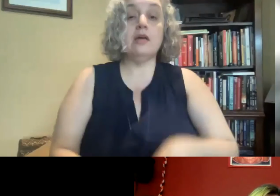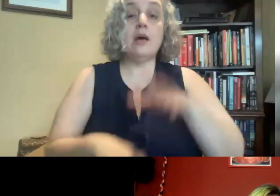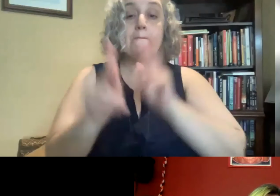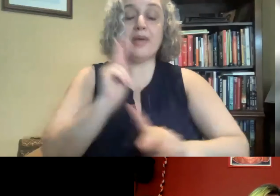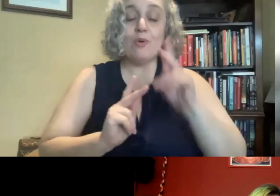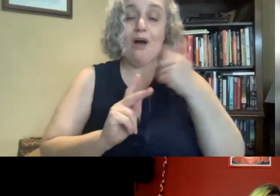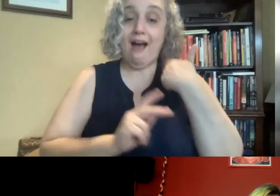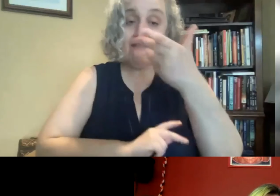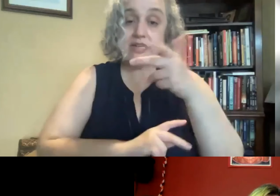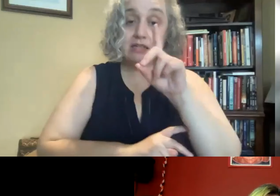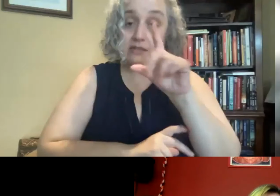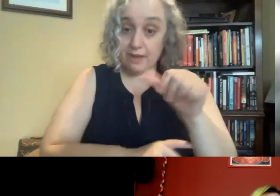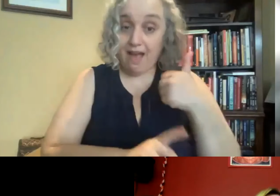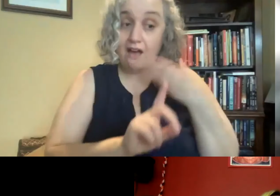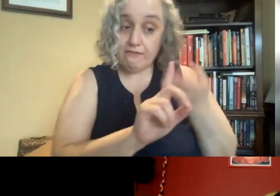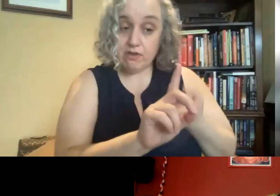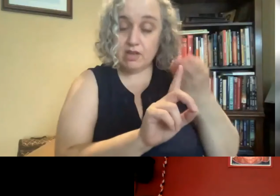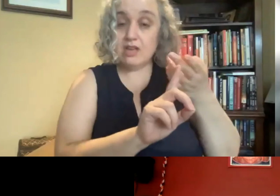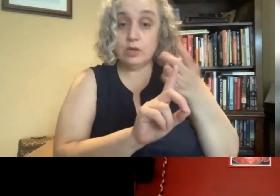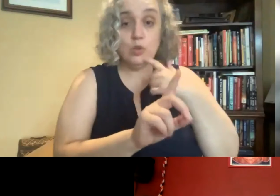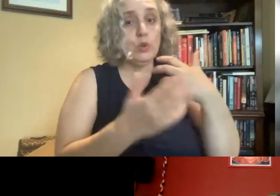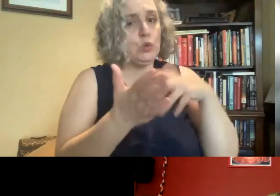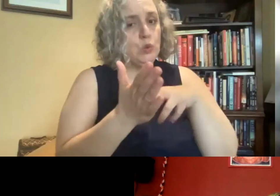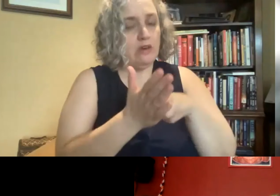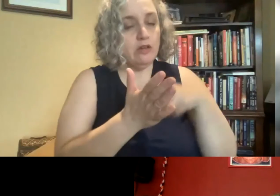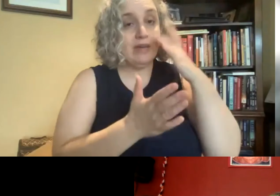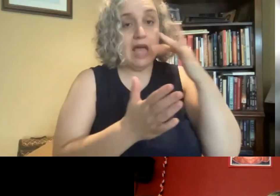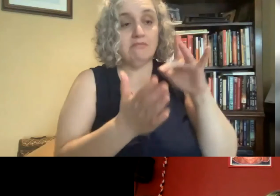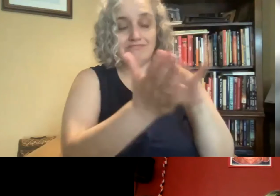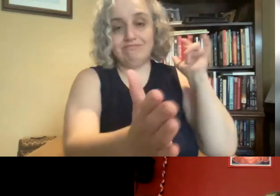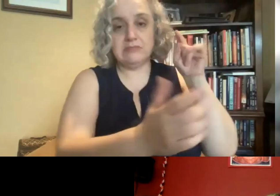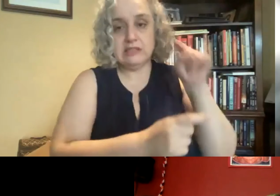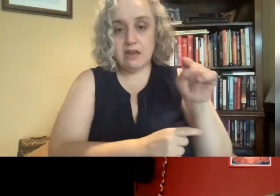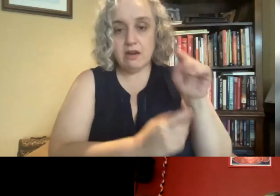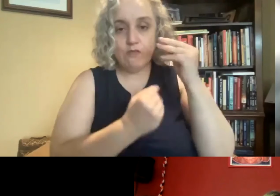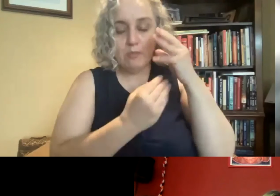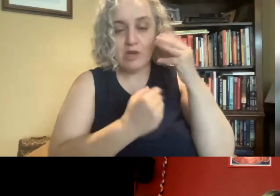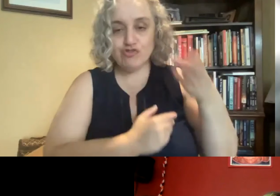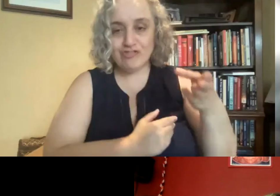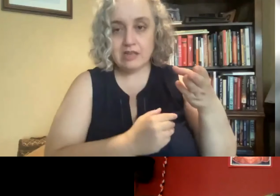much more vulnerable to data abuse and misuse. But the privacy protections that have been